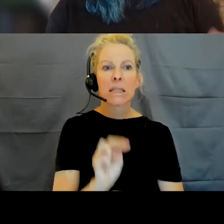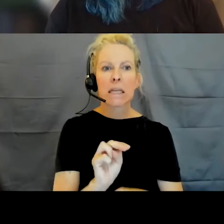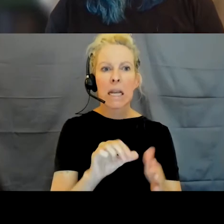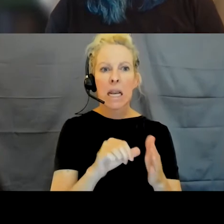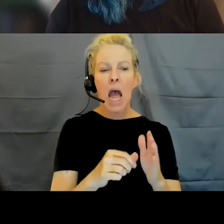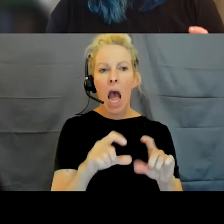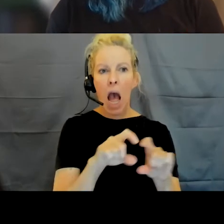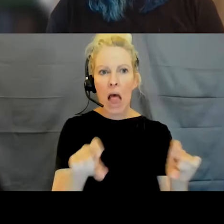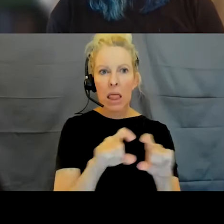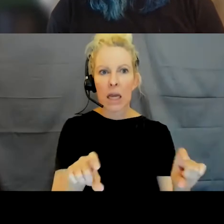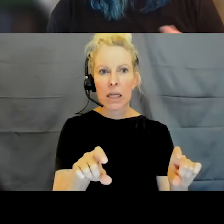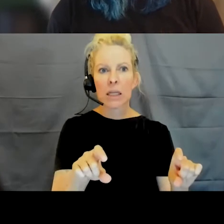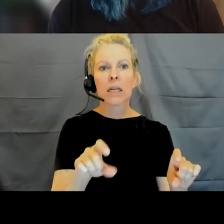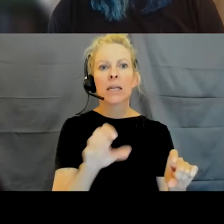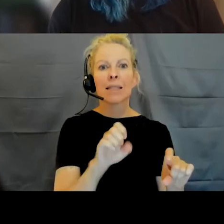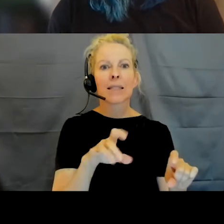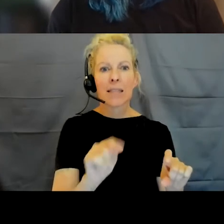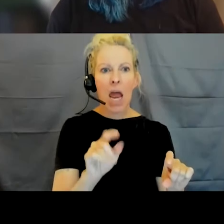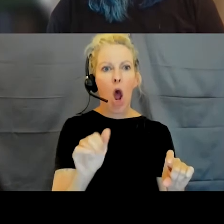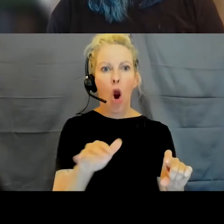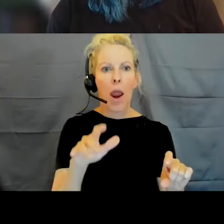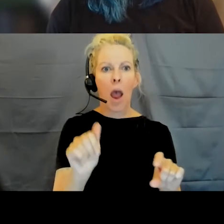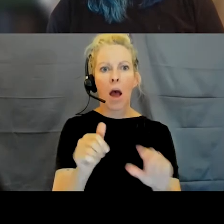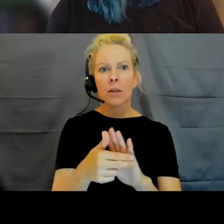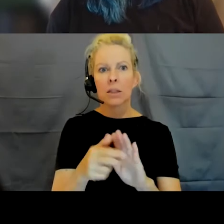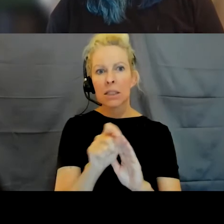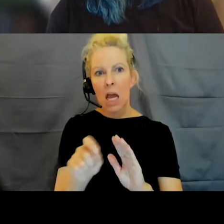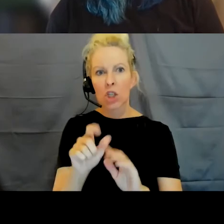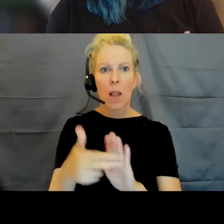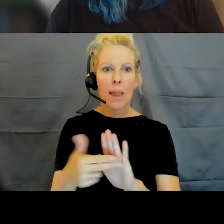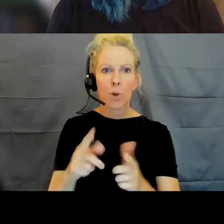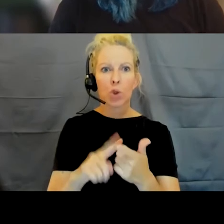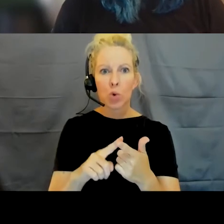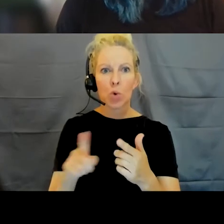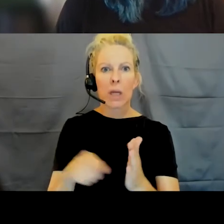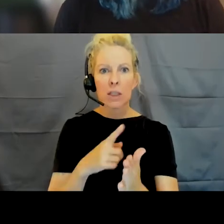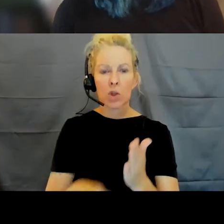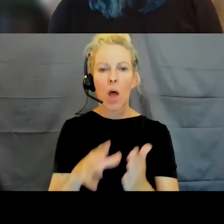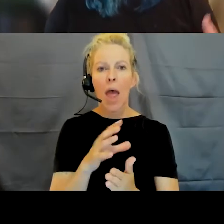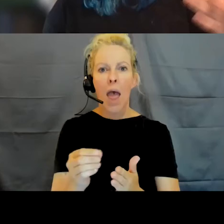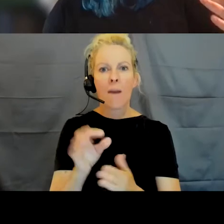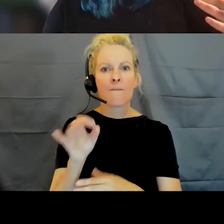aria-label to cancel. We have aria-labelledby set to form heading, which is referencing the heading